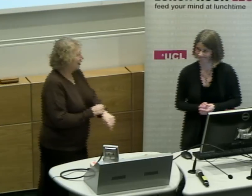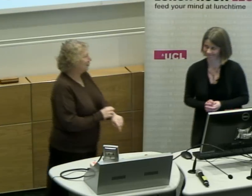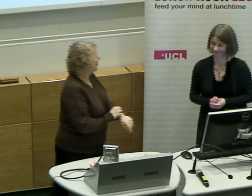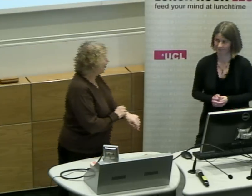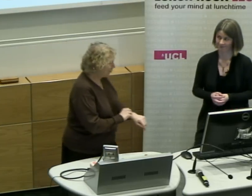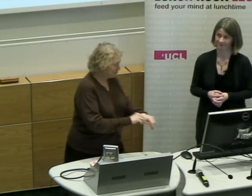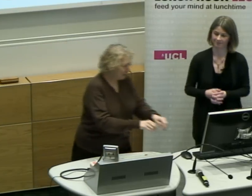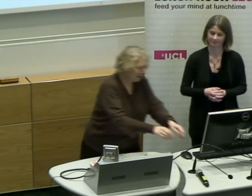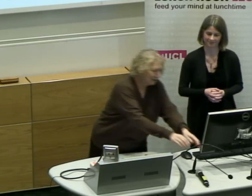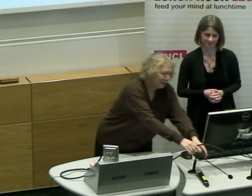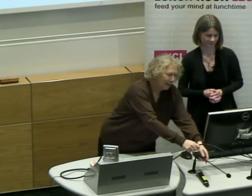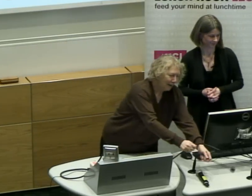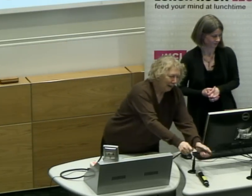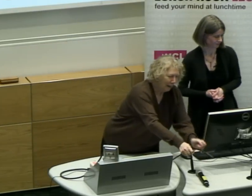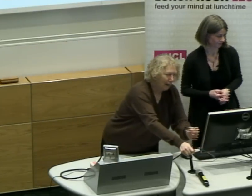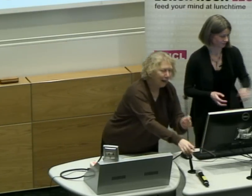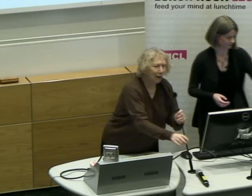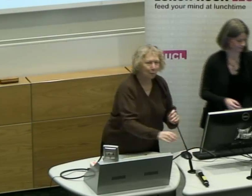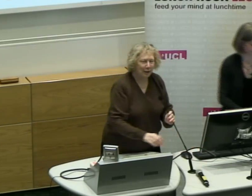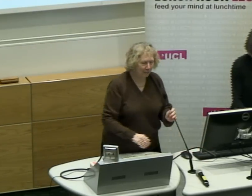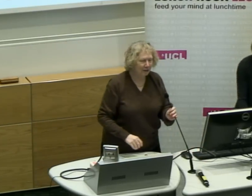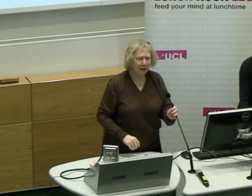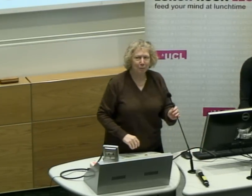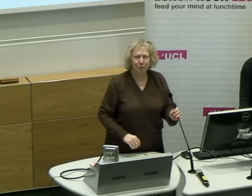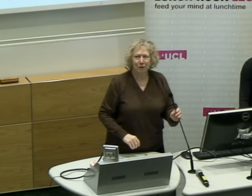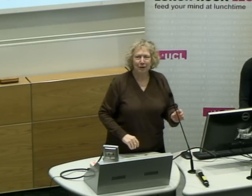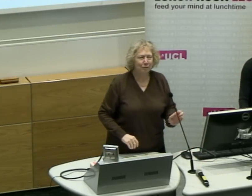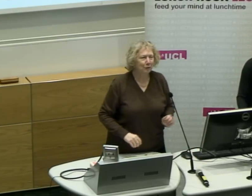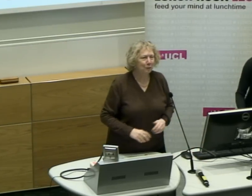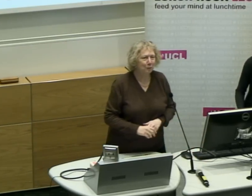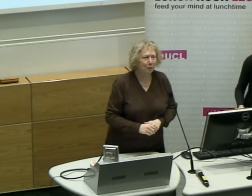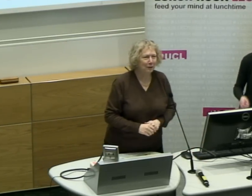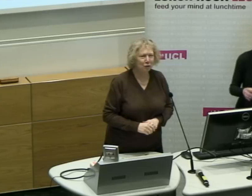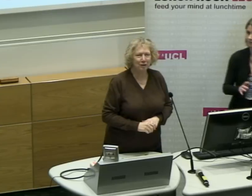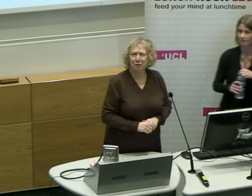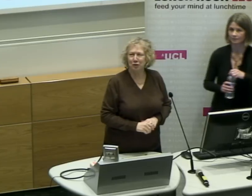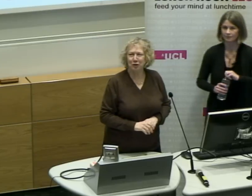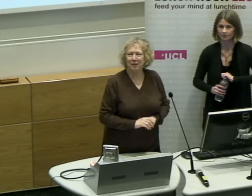Thanks very much, Maréad. We have time for a few questions.